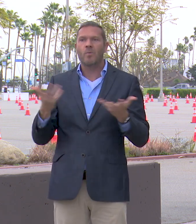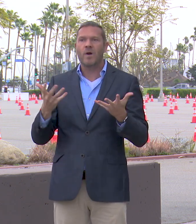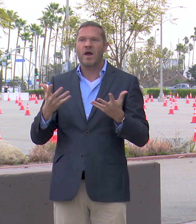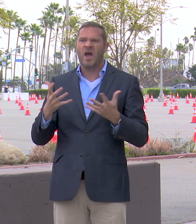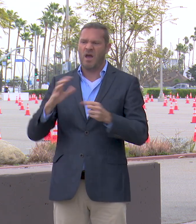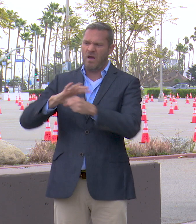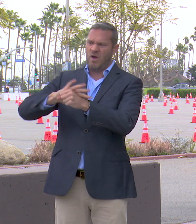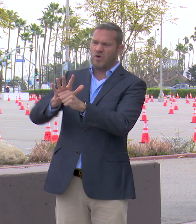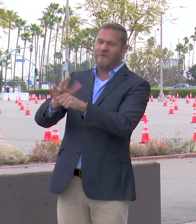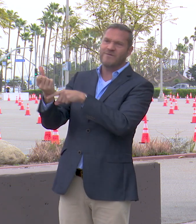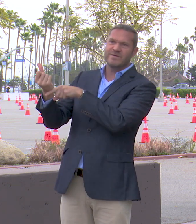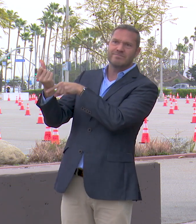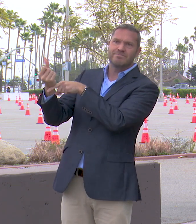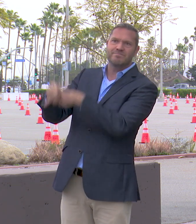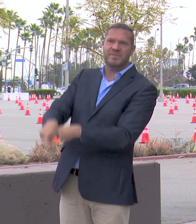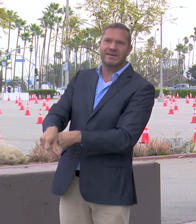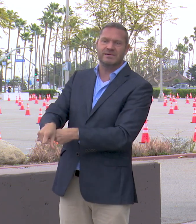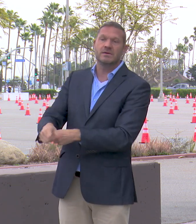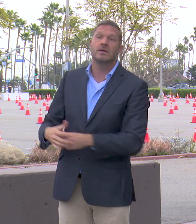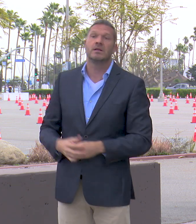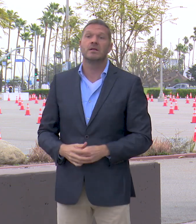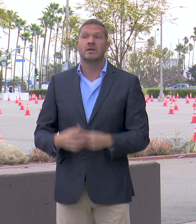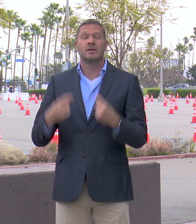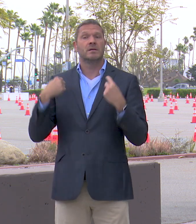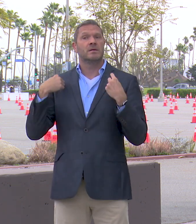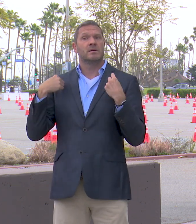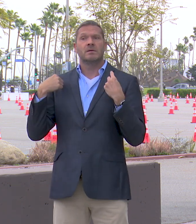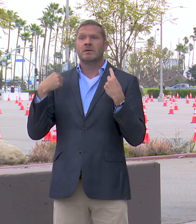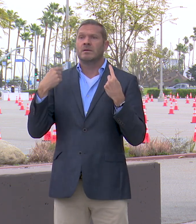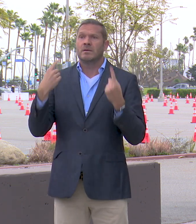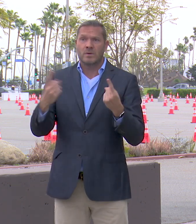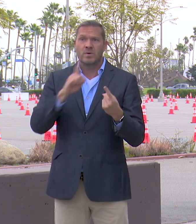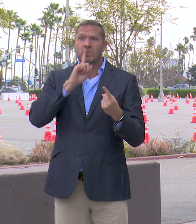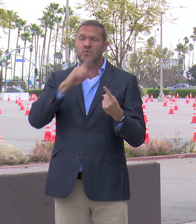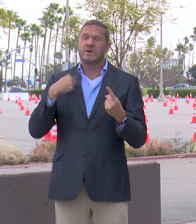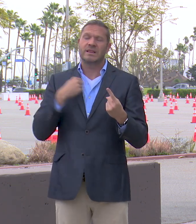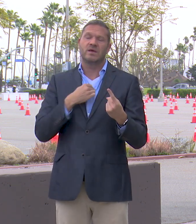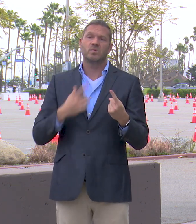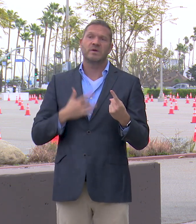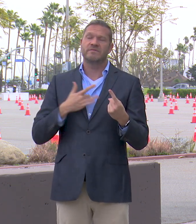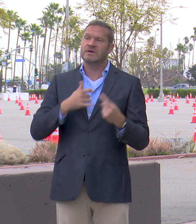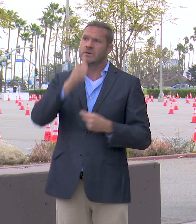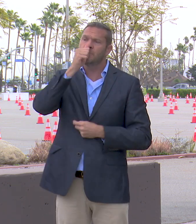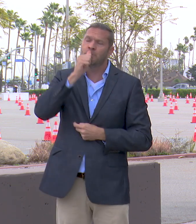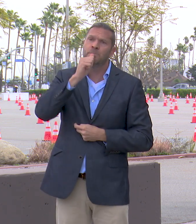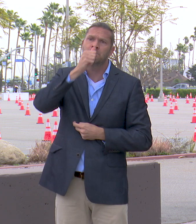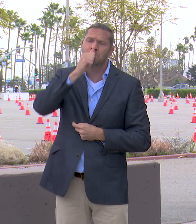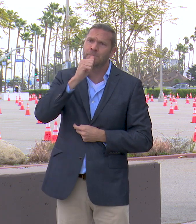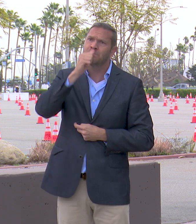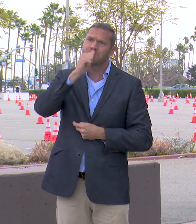The past several months have tested our endurance but now we're at what we hope is the last lap.